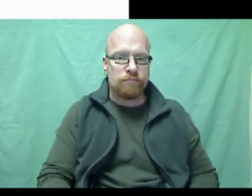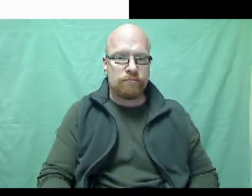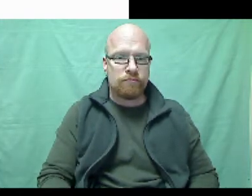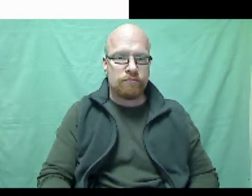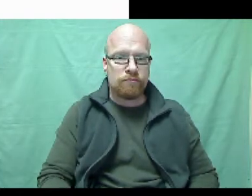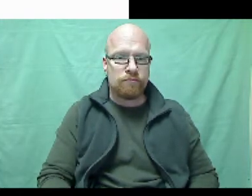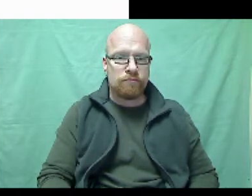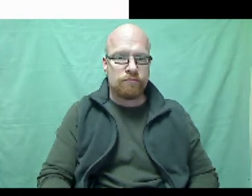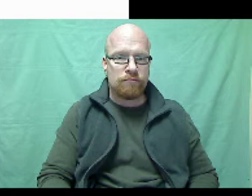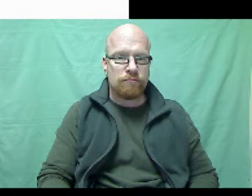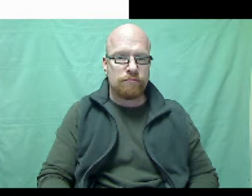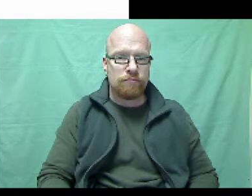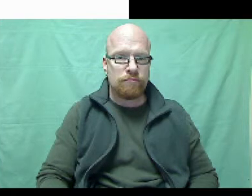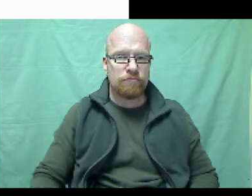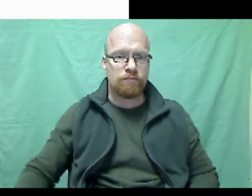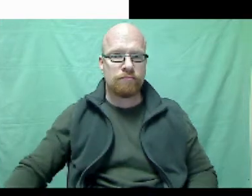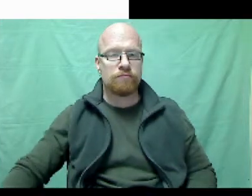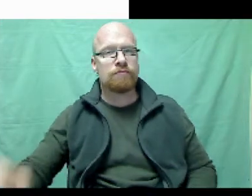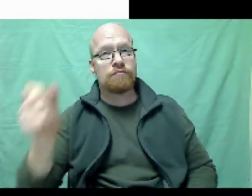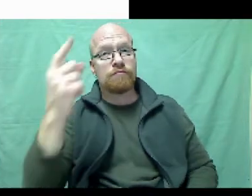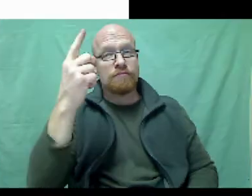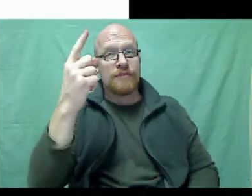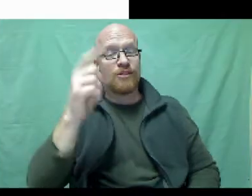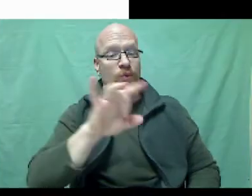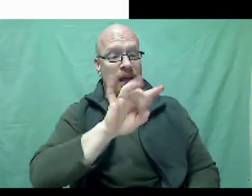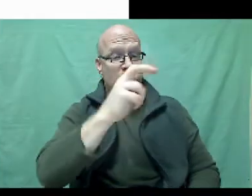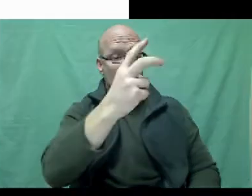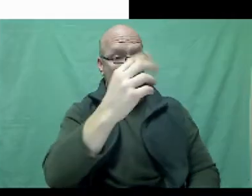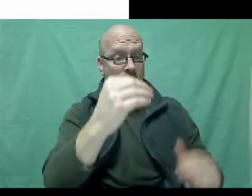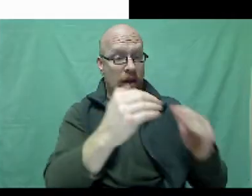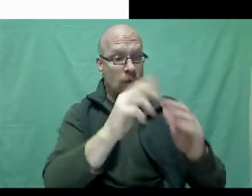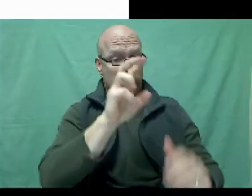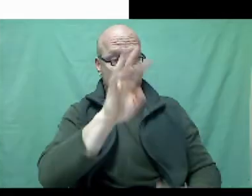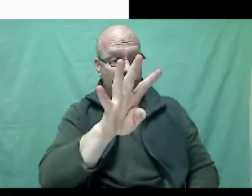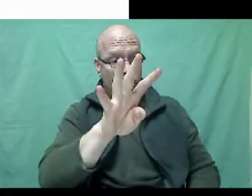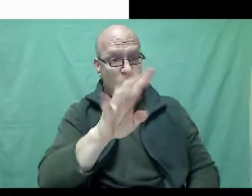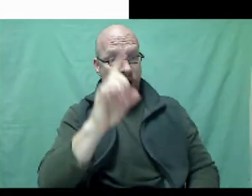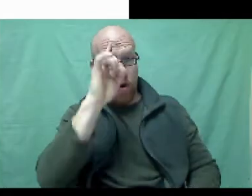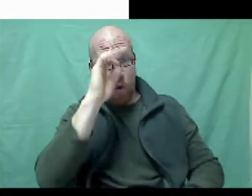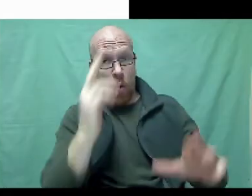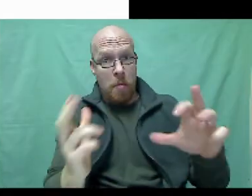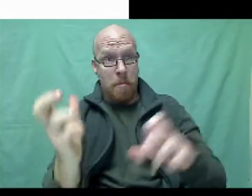So then the square root is 8. It's like you're undoing the square.